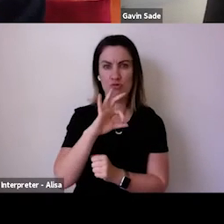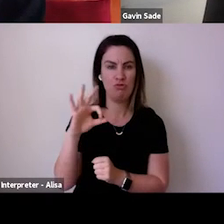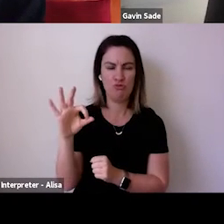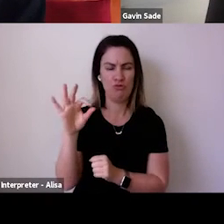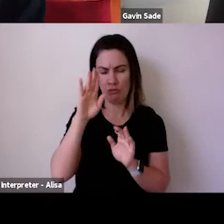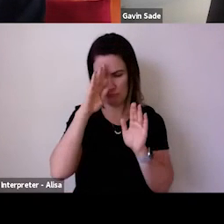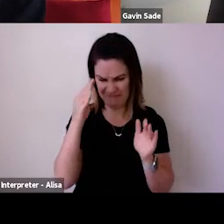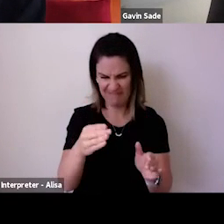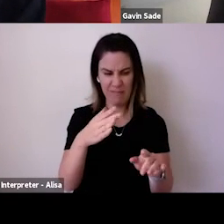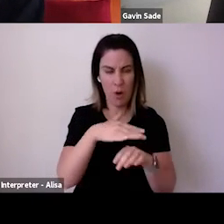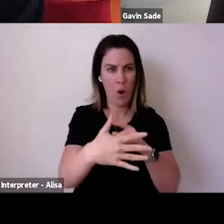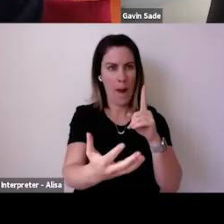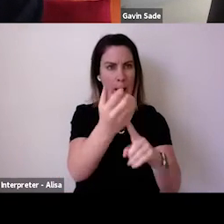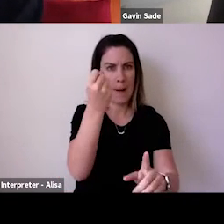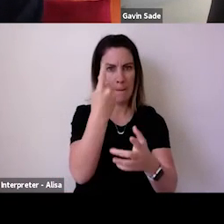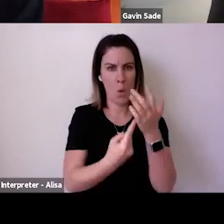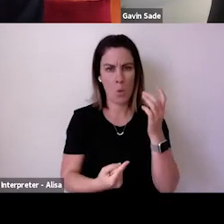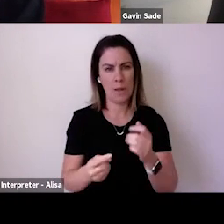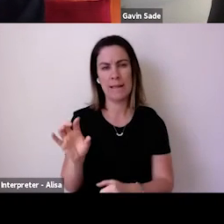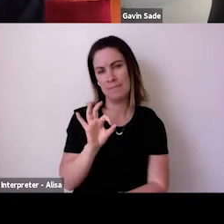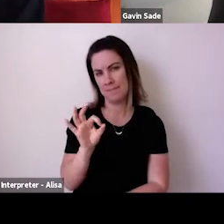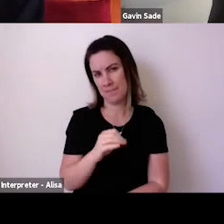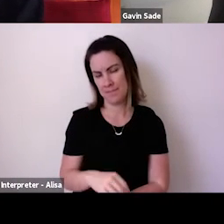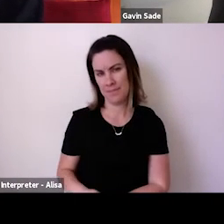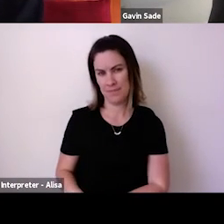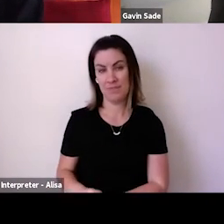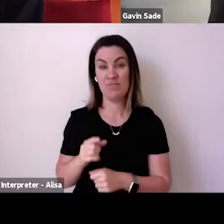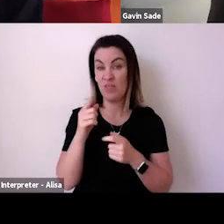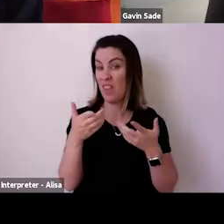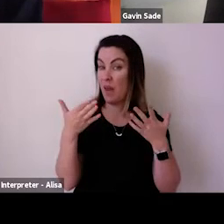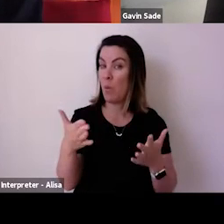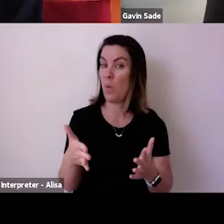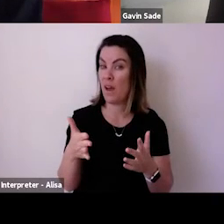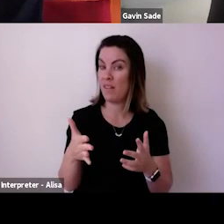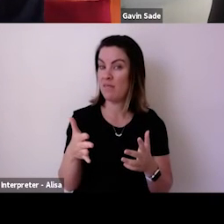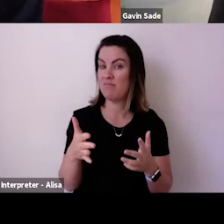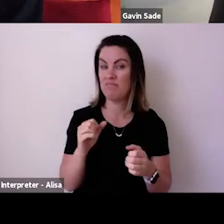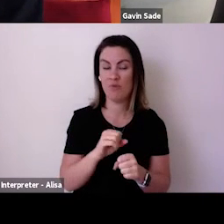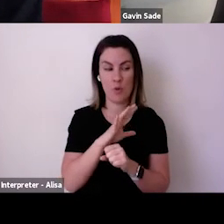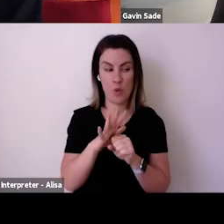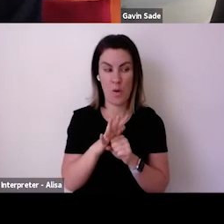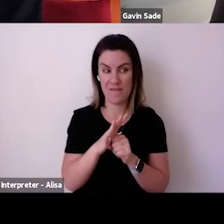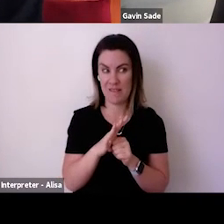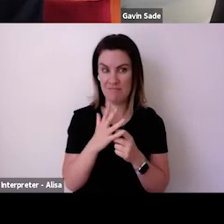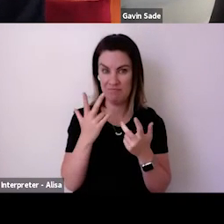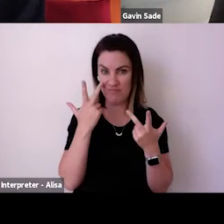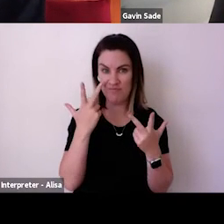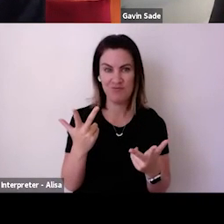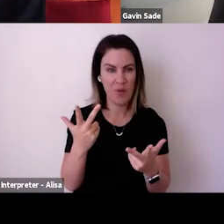So in this way the crisis of covid-19 accentuated the importance of the kinds of capabilities that